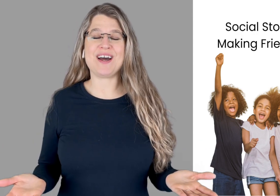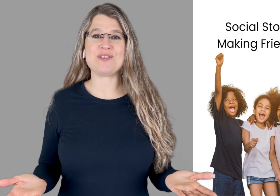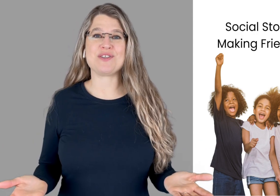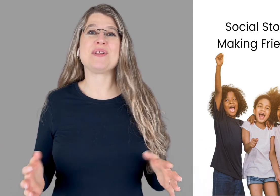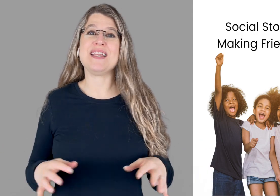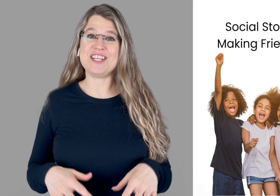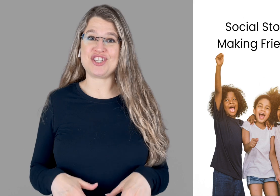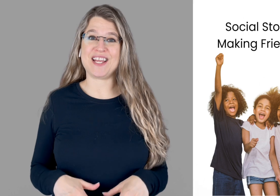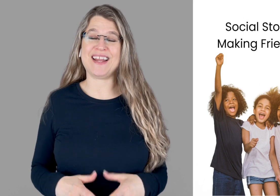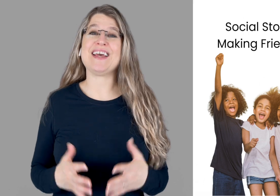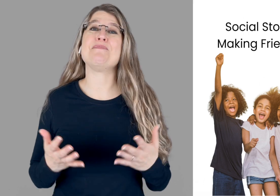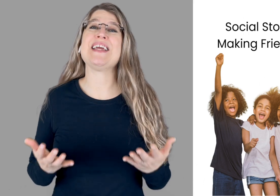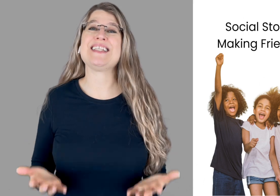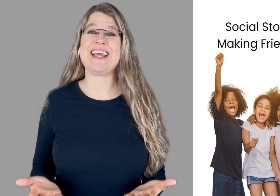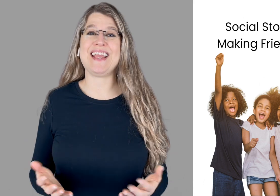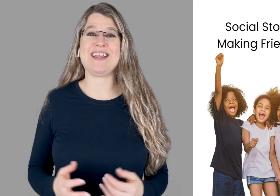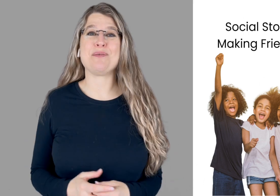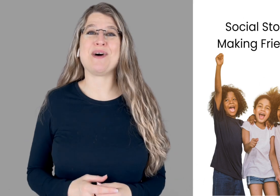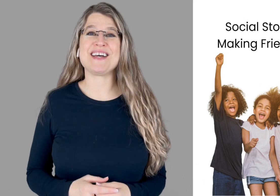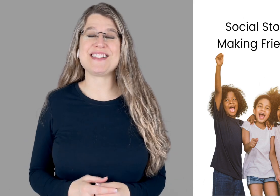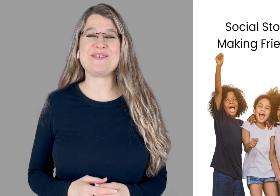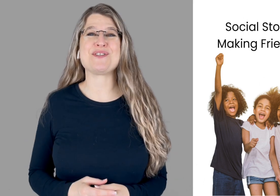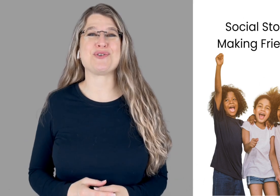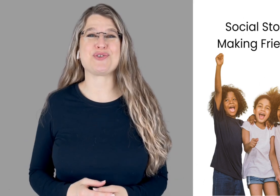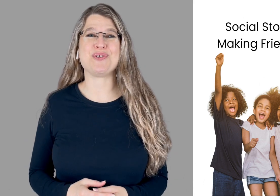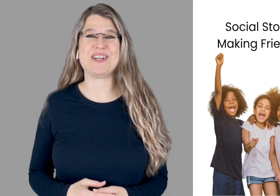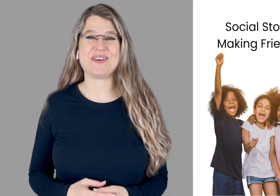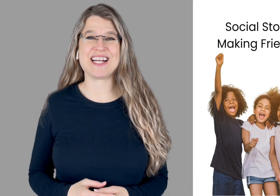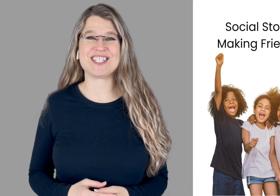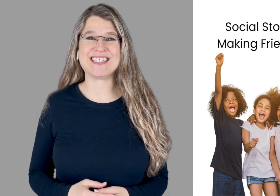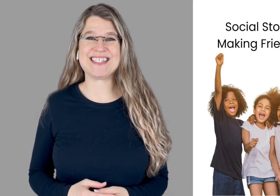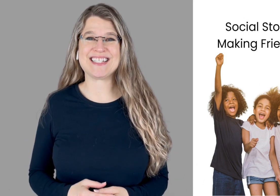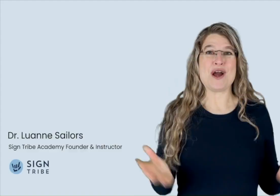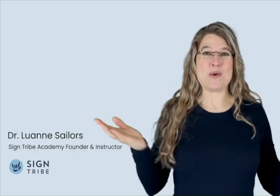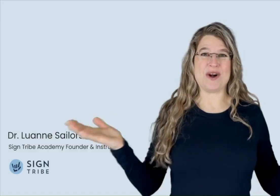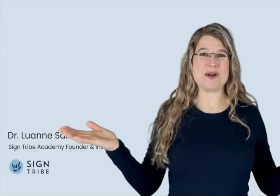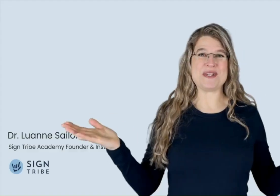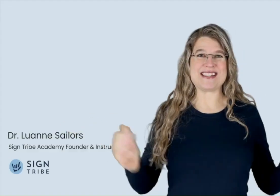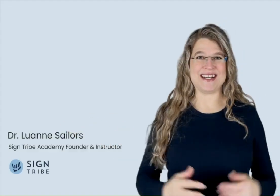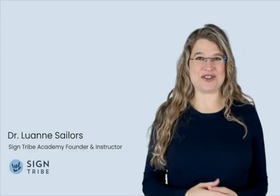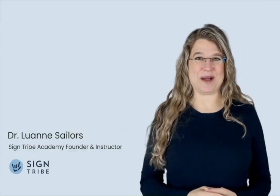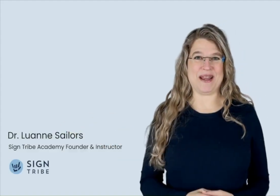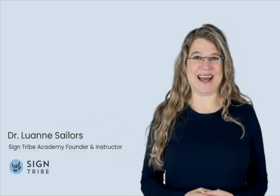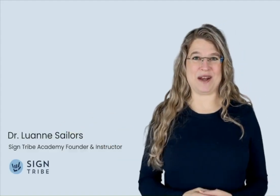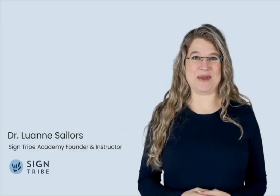how to initiate and maintain positive social interactions. Welcome to SignTribe Academy